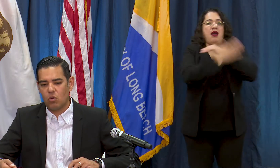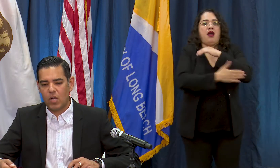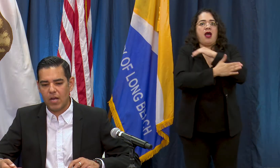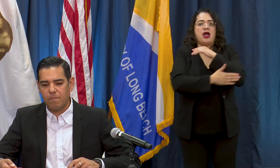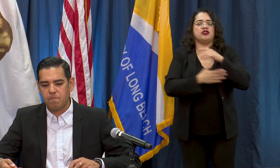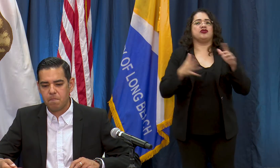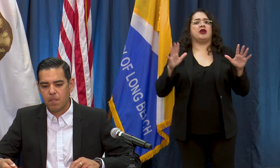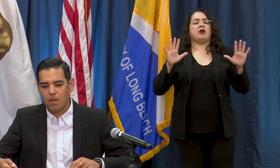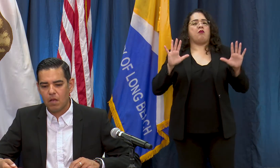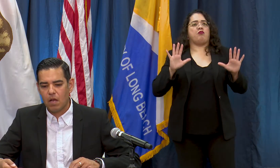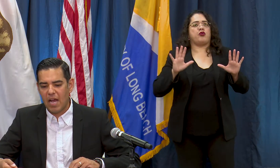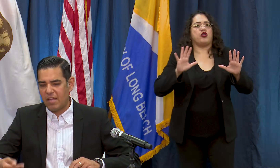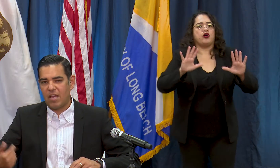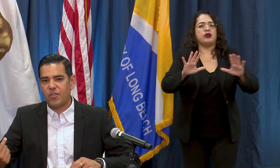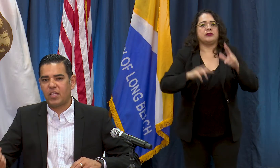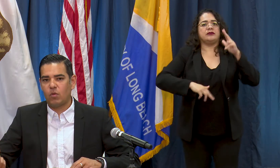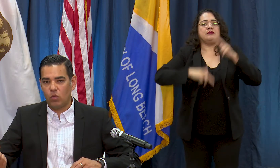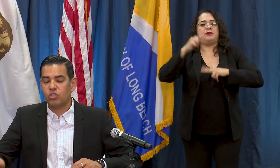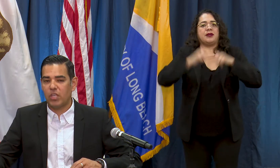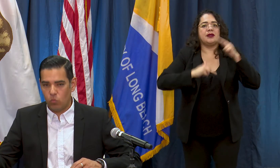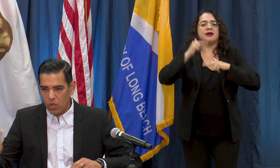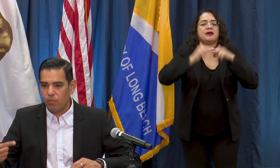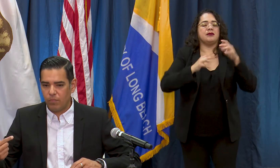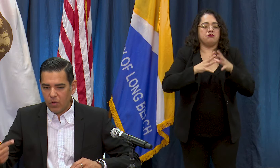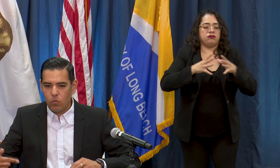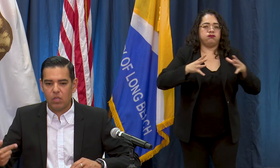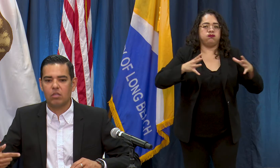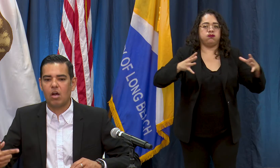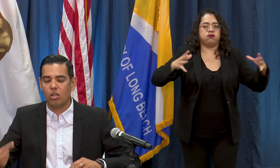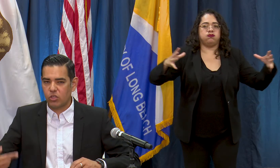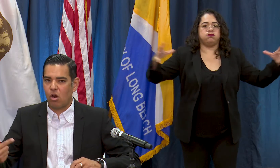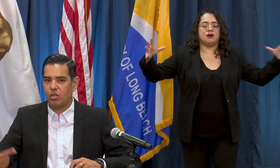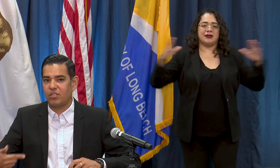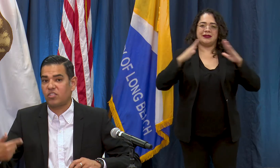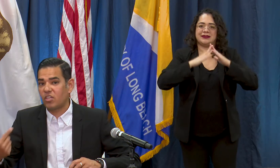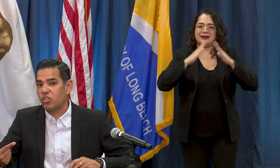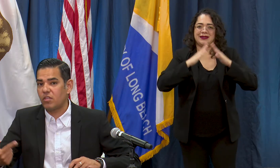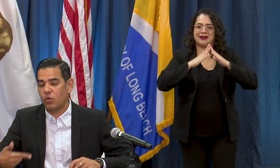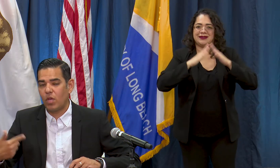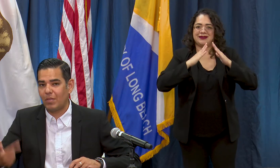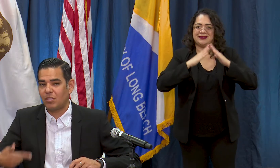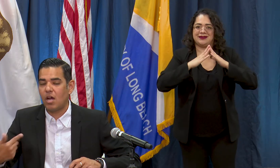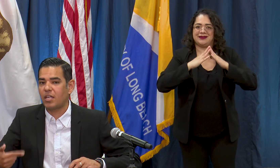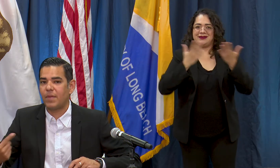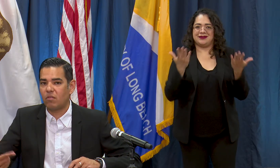I think it will alter our discussion and the way